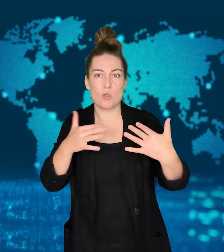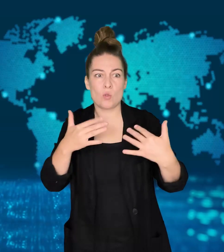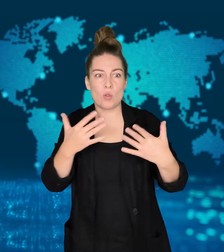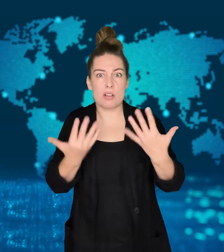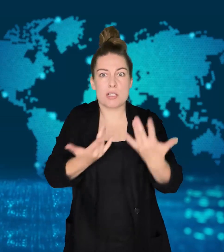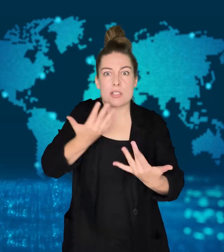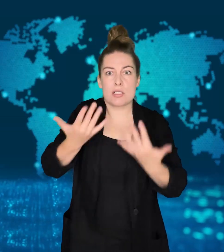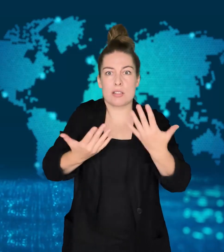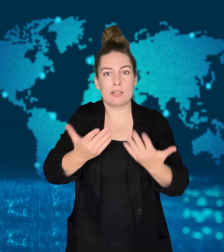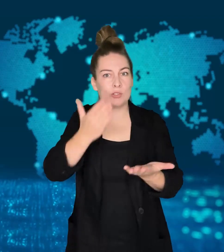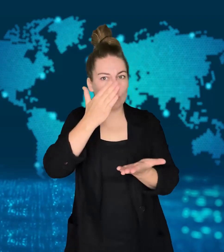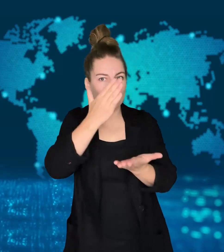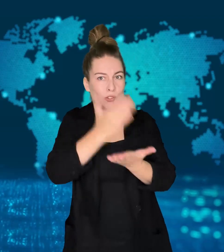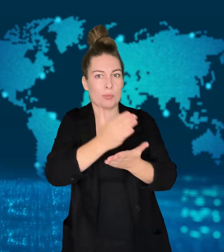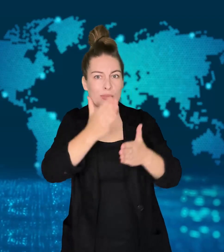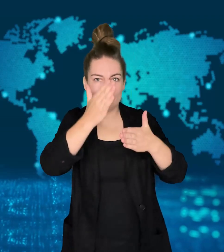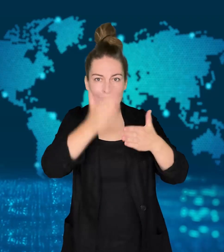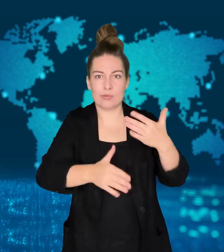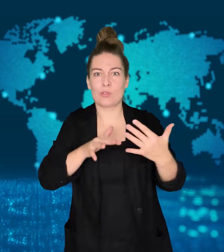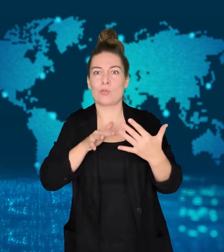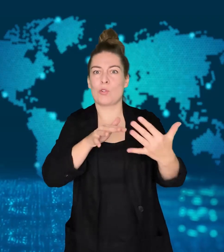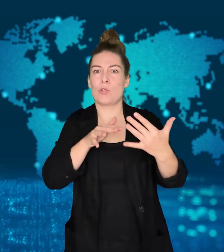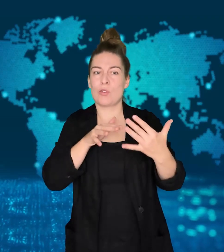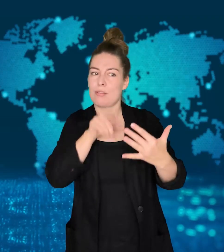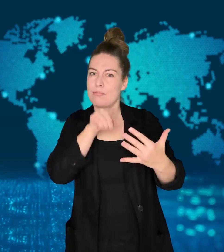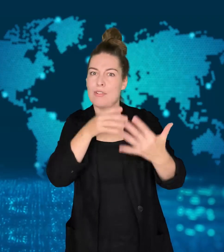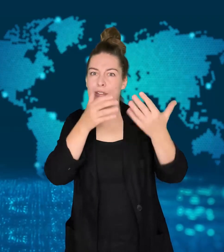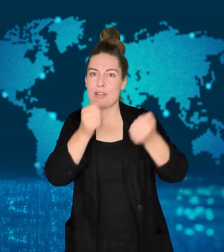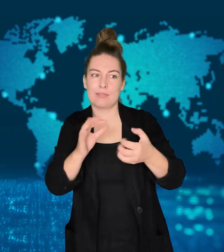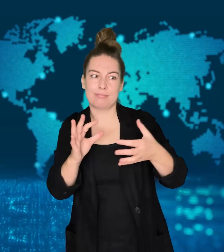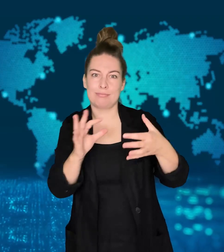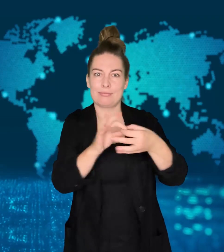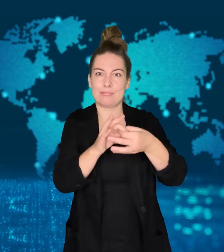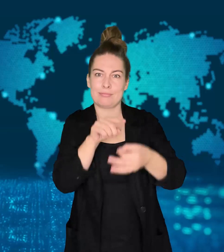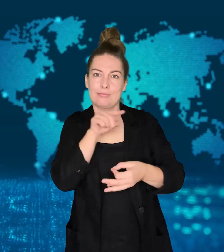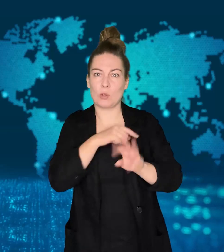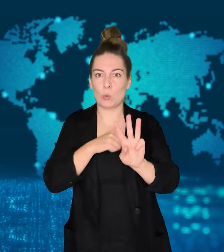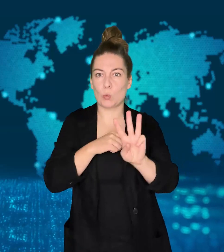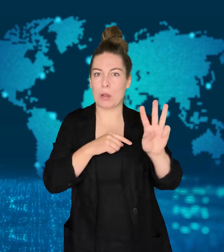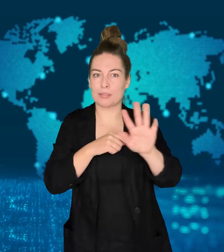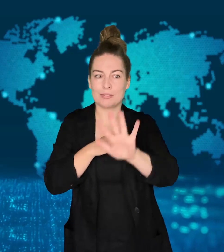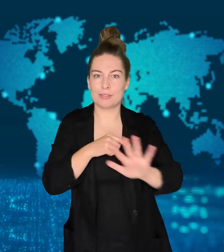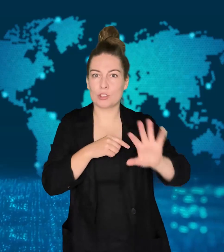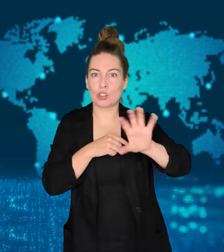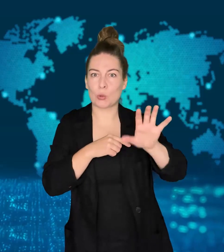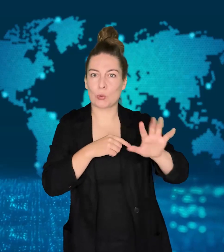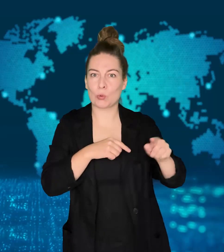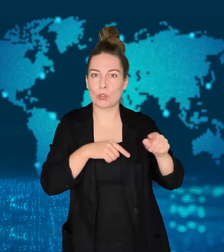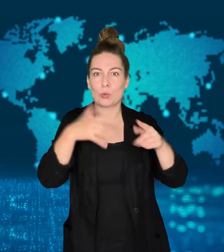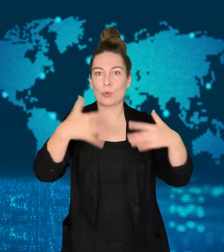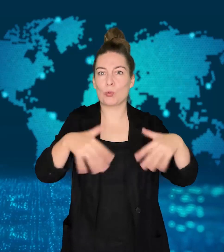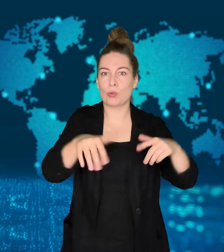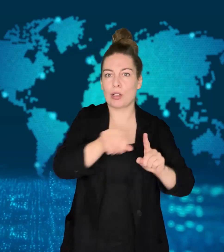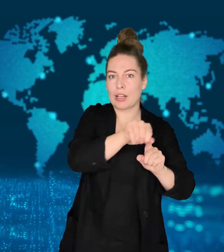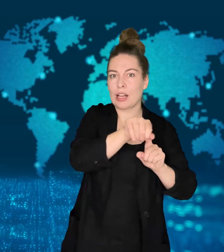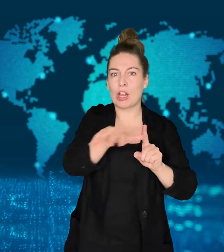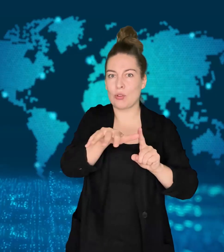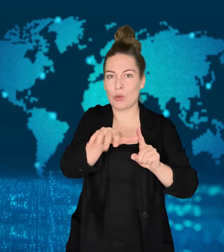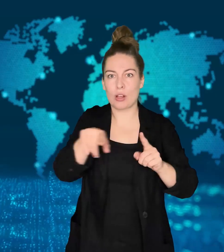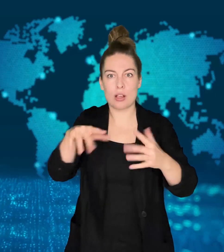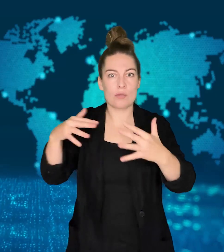Western countries have given support to Israel,